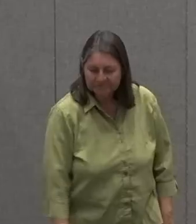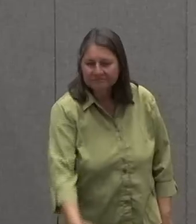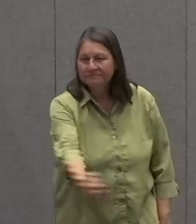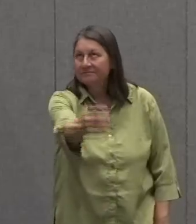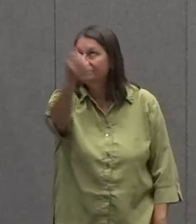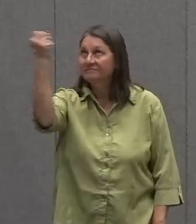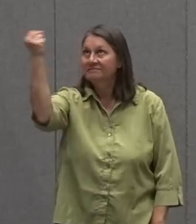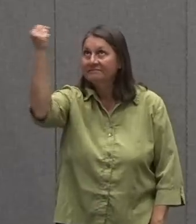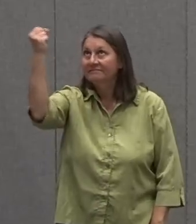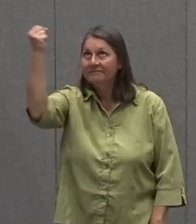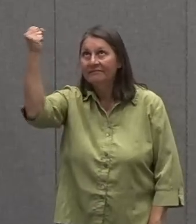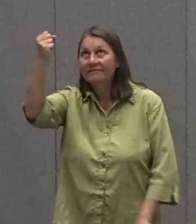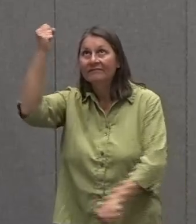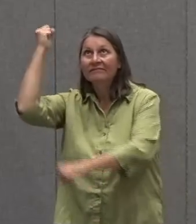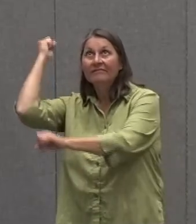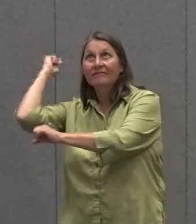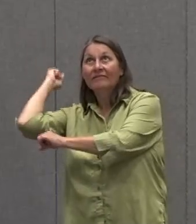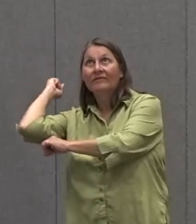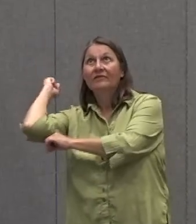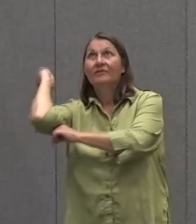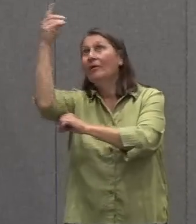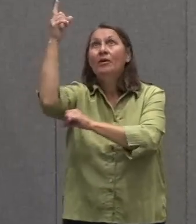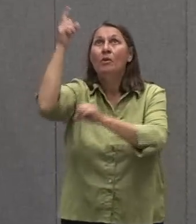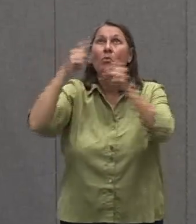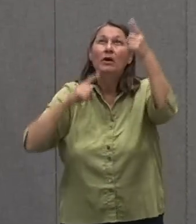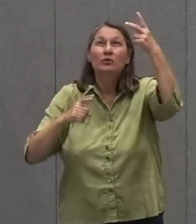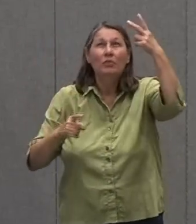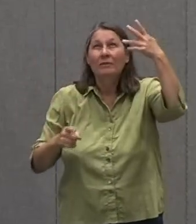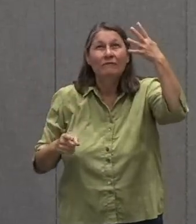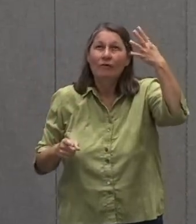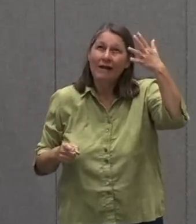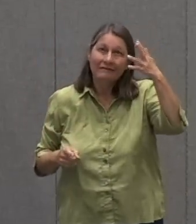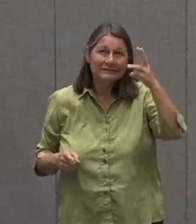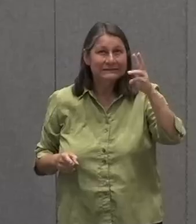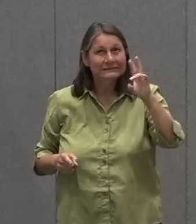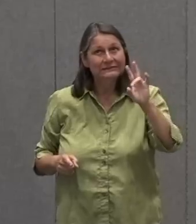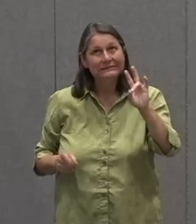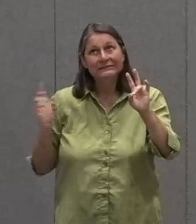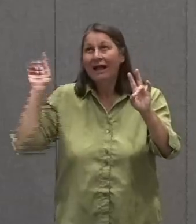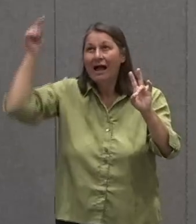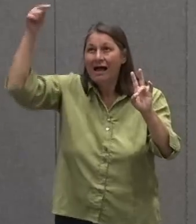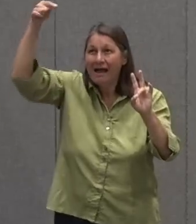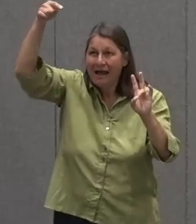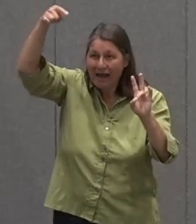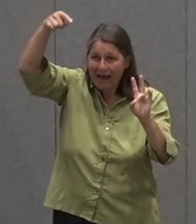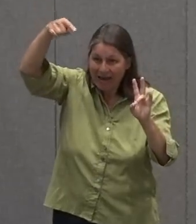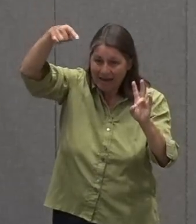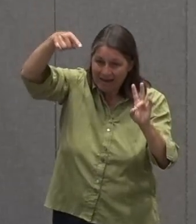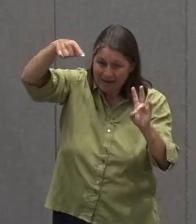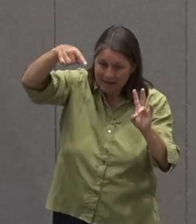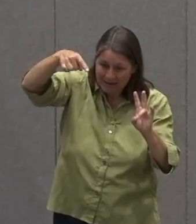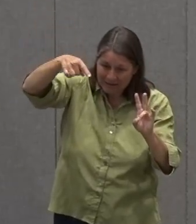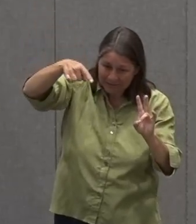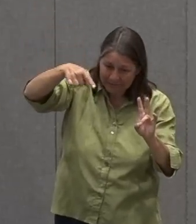he threw it up into the sky. "One, two, three, four, five, six, seven!" he chattered as fast as he could.